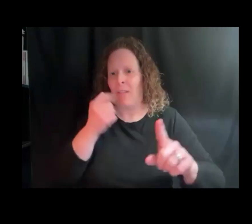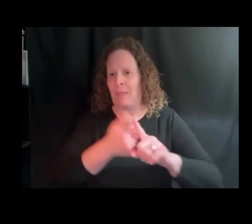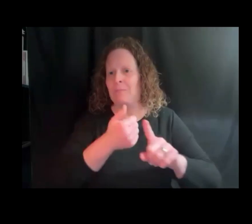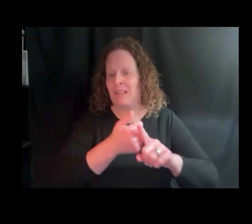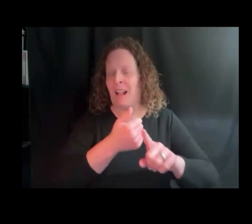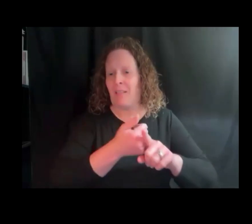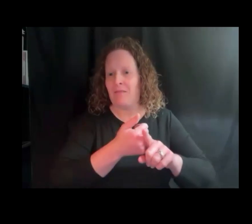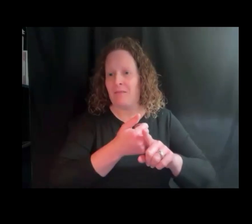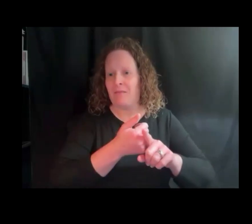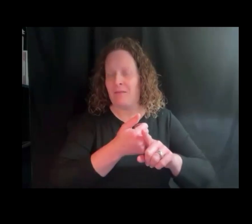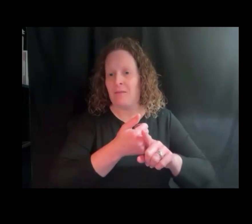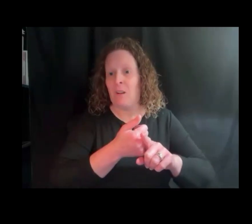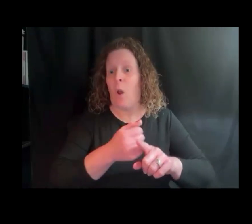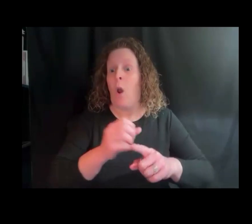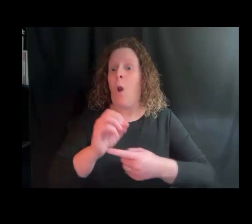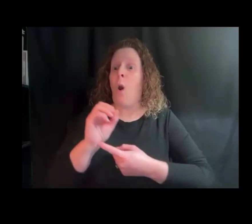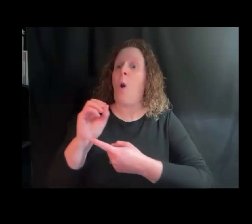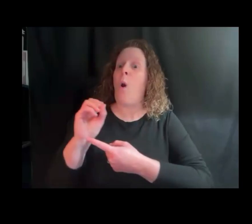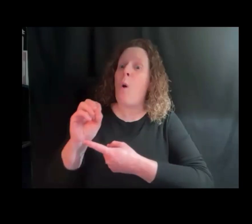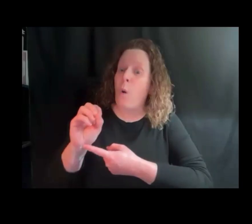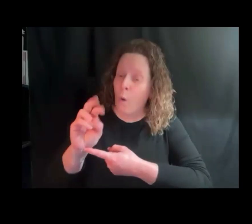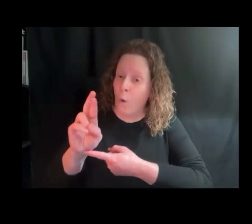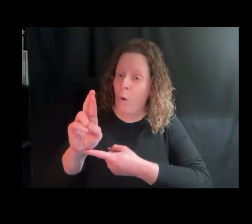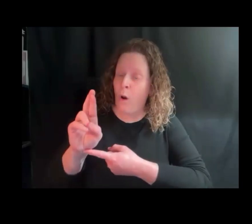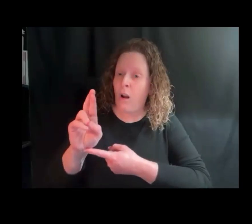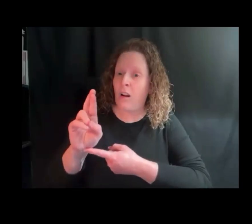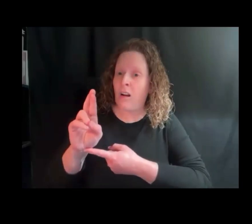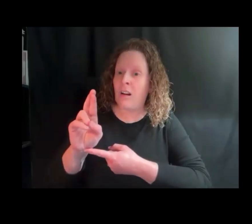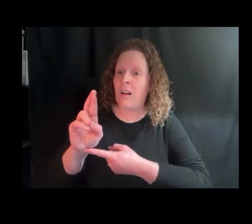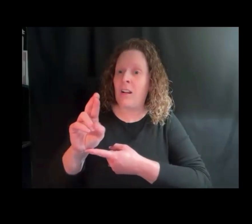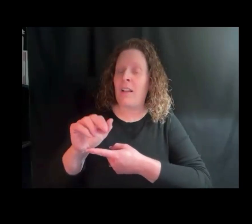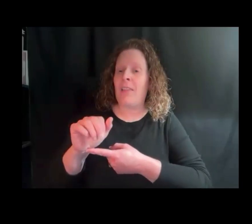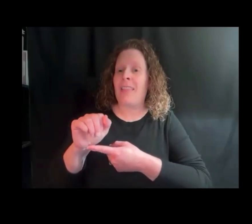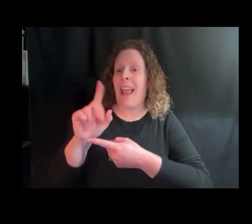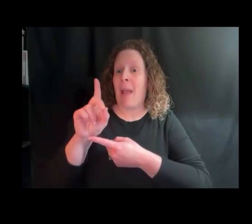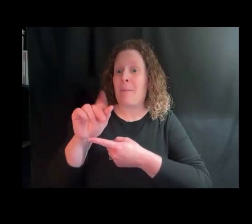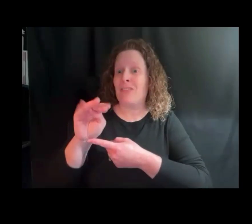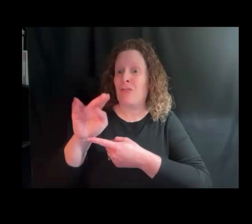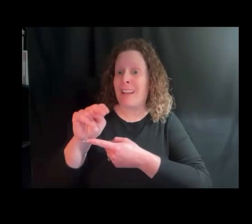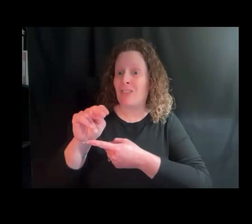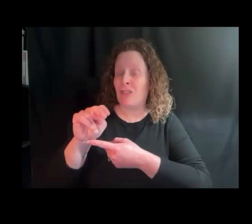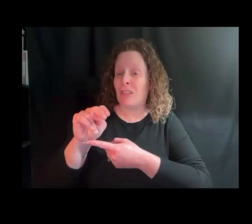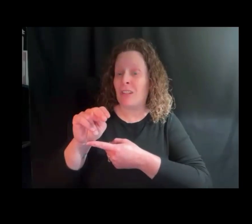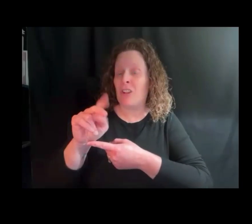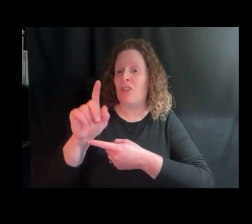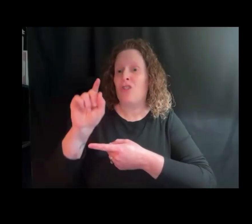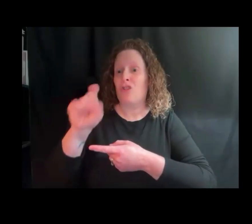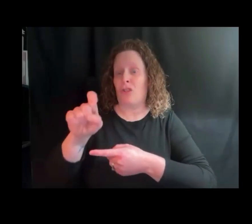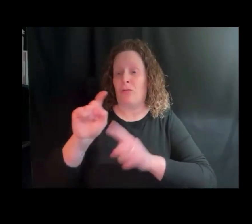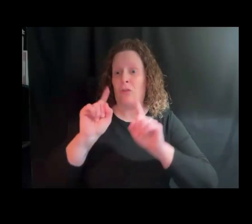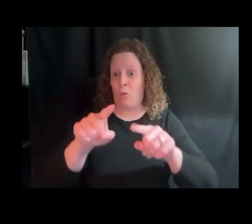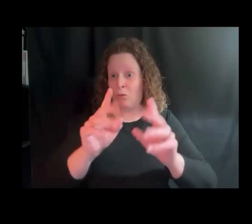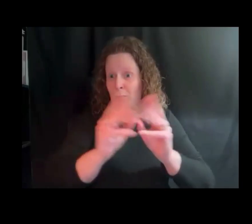should want to go and understand from the state what it is that is expected of them or the